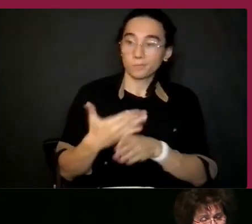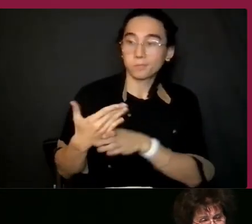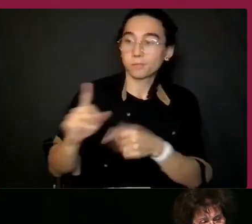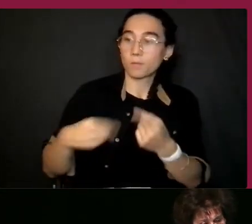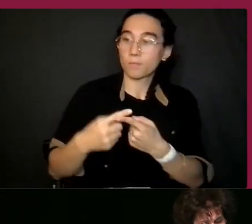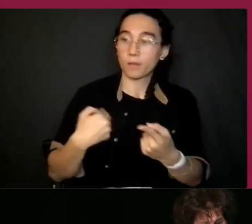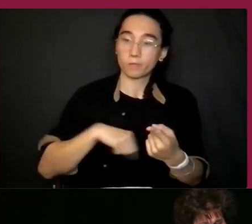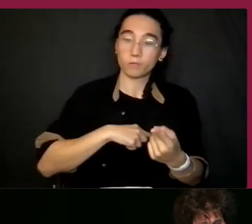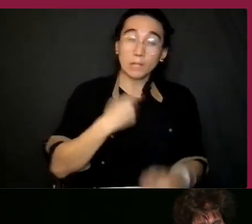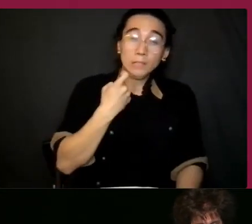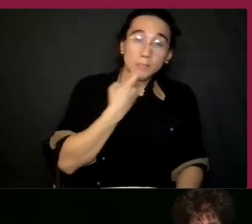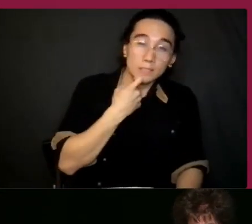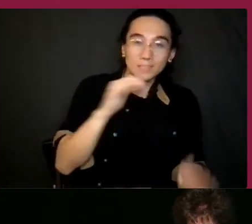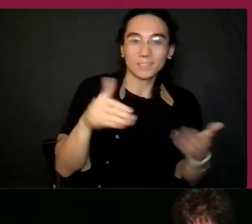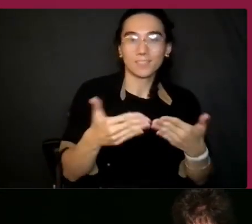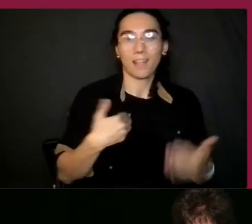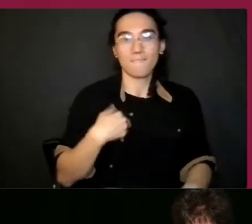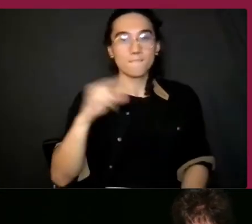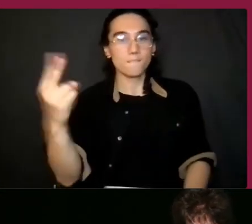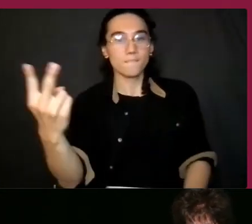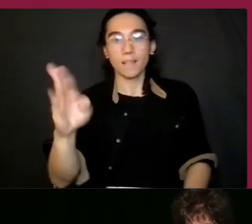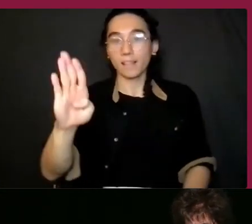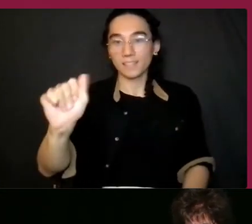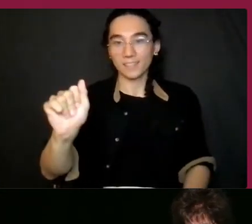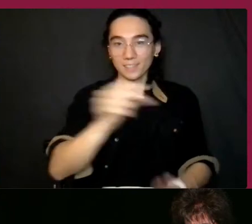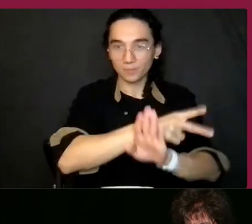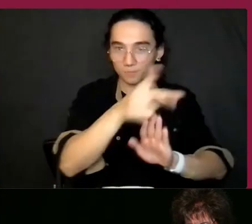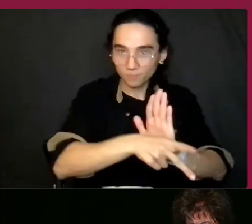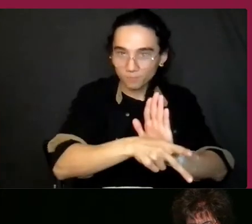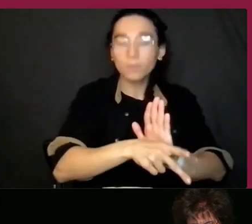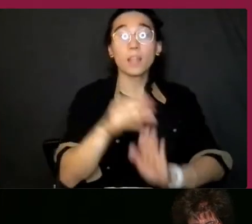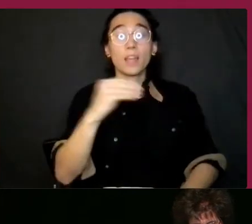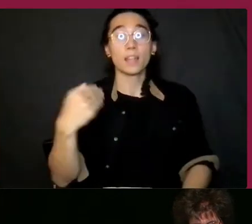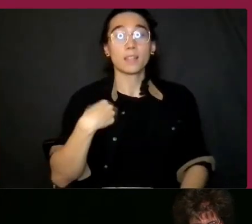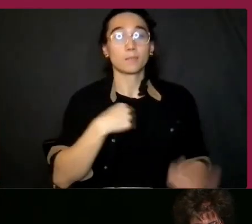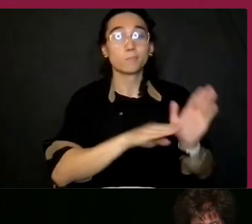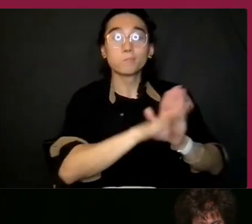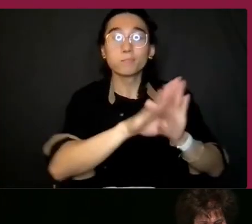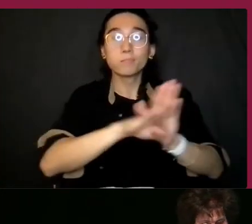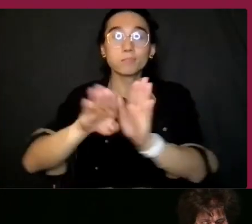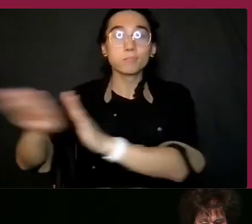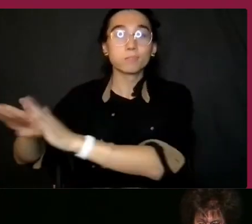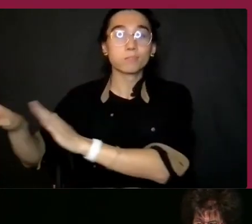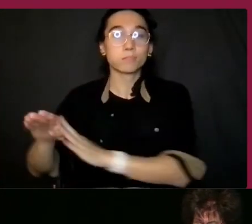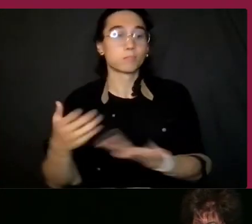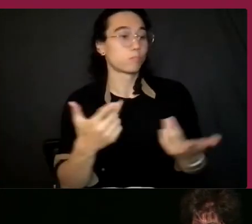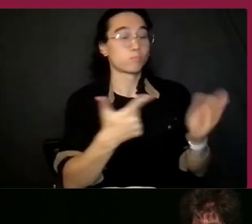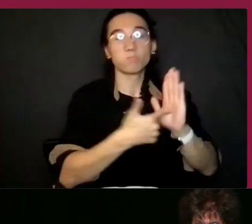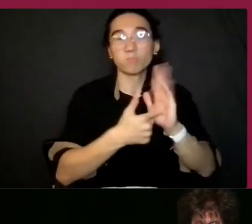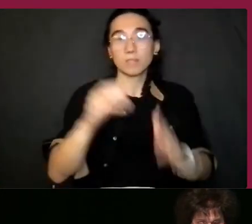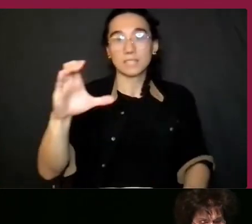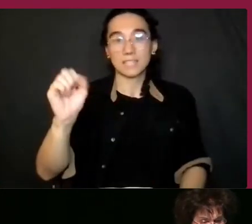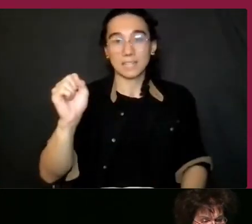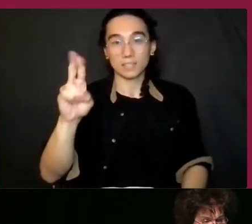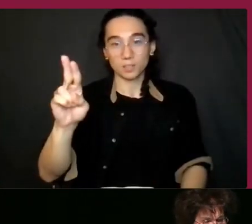Some of the growth in our CTE areas are MOU with CSU Bakersfield regarding cybersecurity and engineering